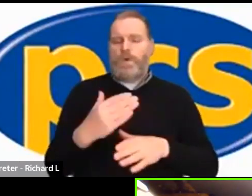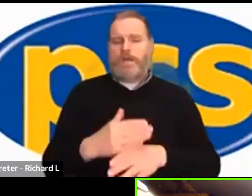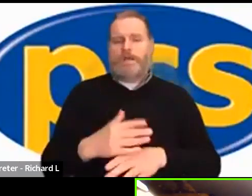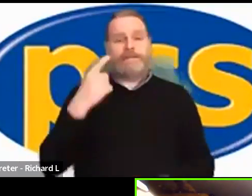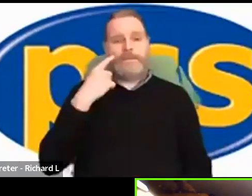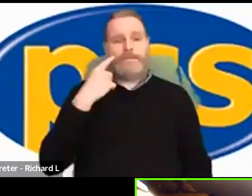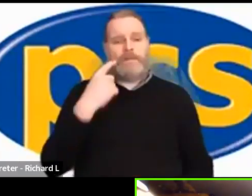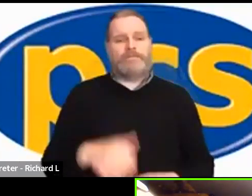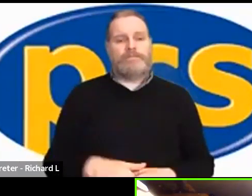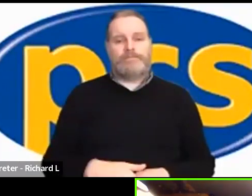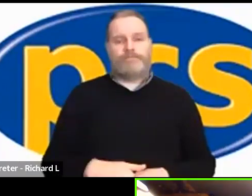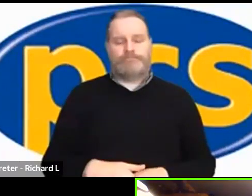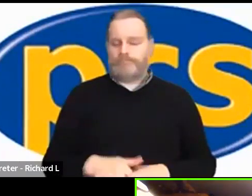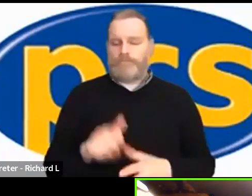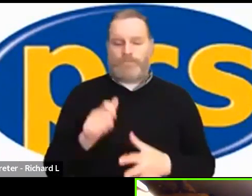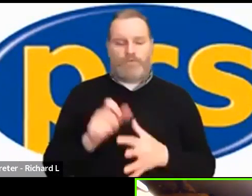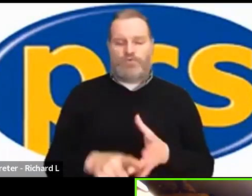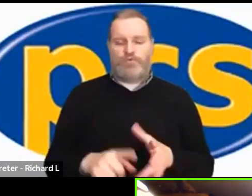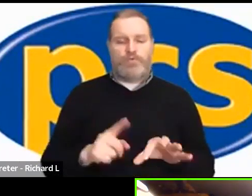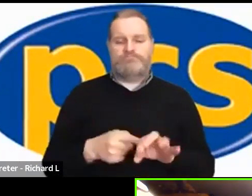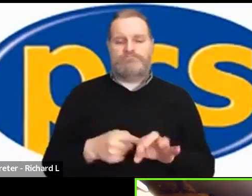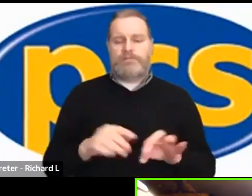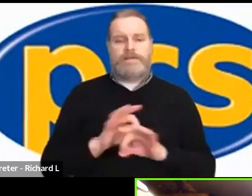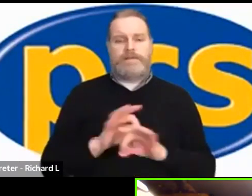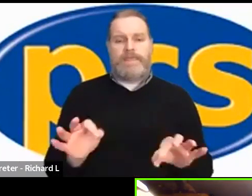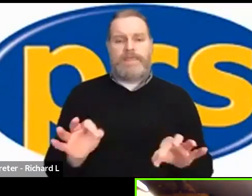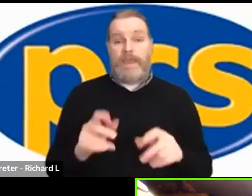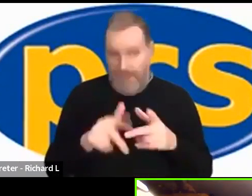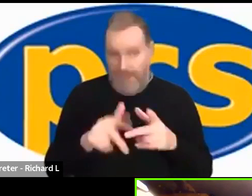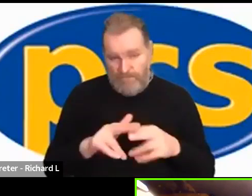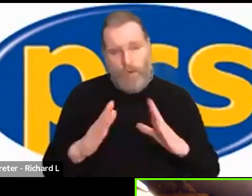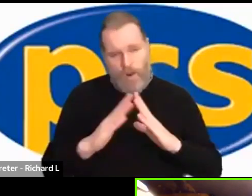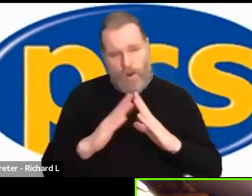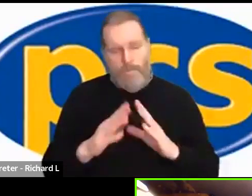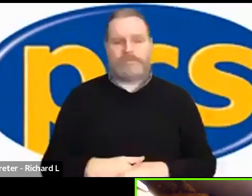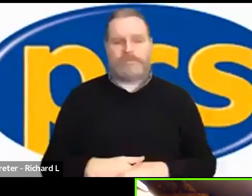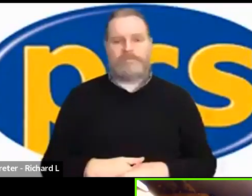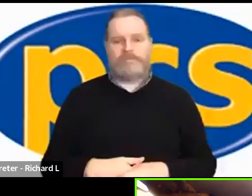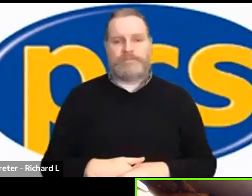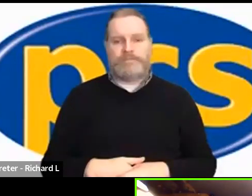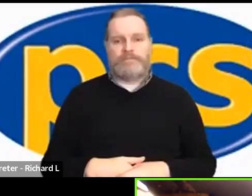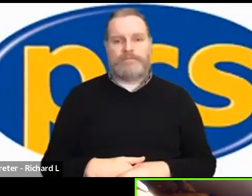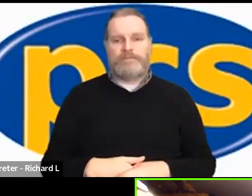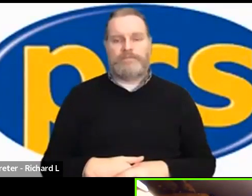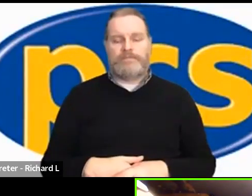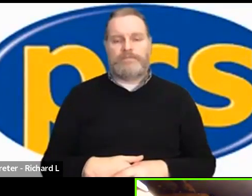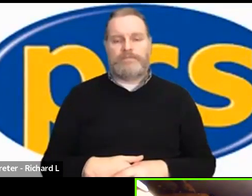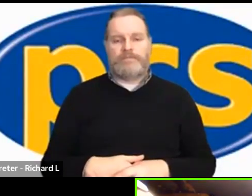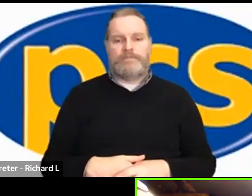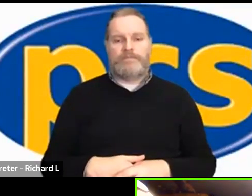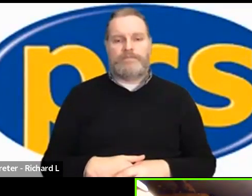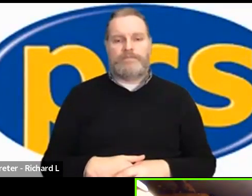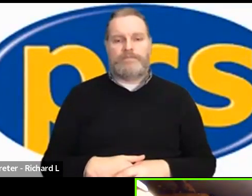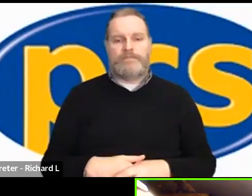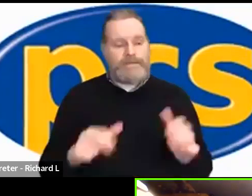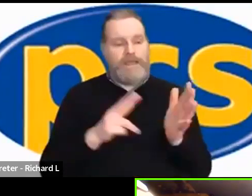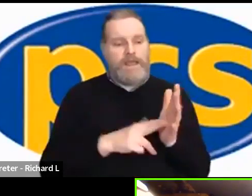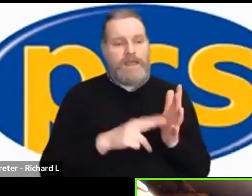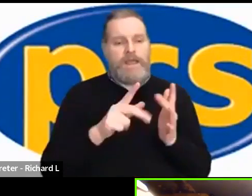So a simple message is is not to log on at all is not to log on at all. If you're at home on the first. Okay you're at home on the first. Okay?